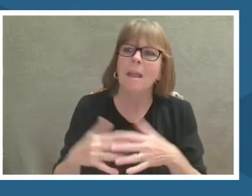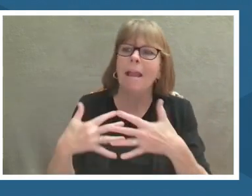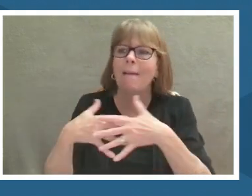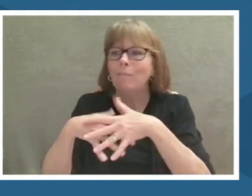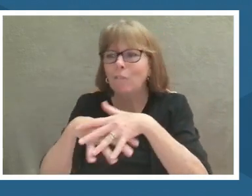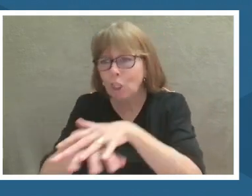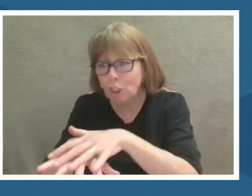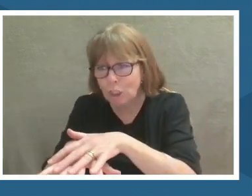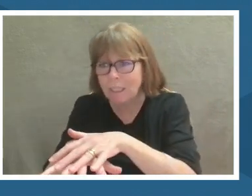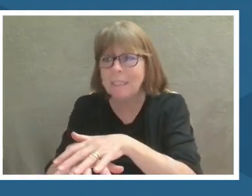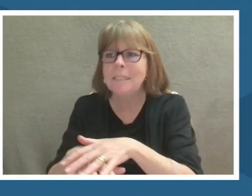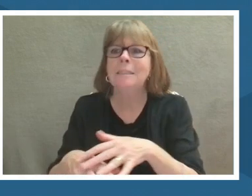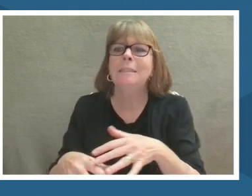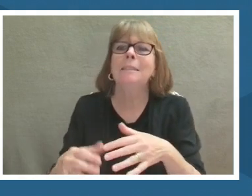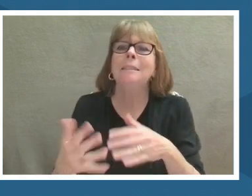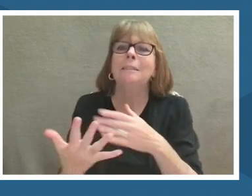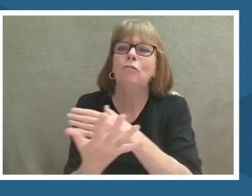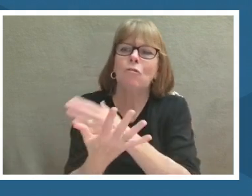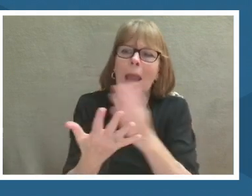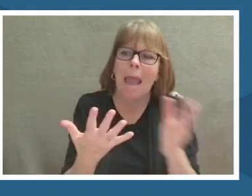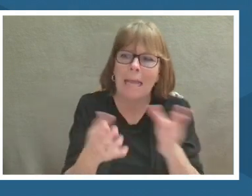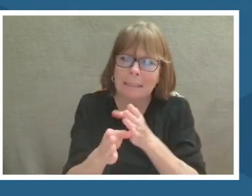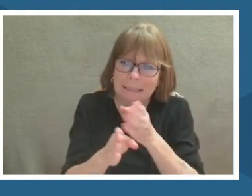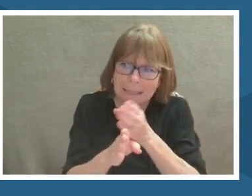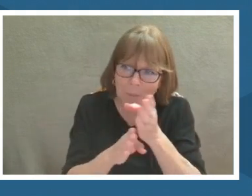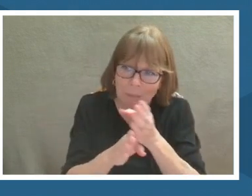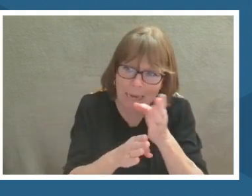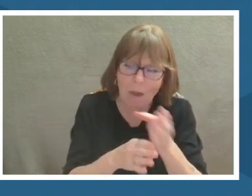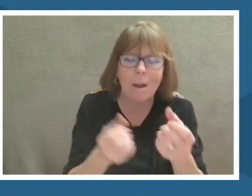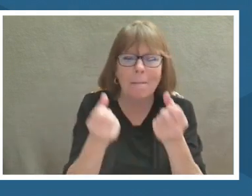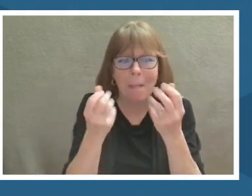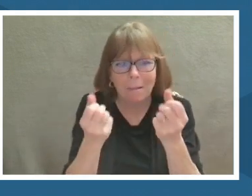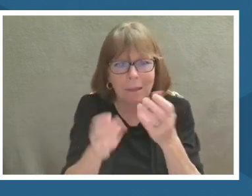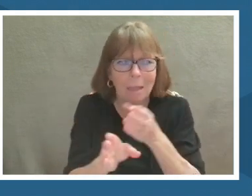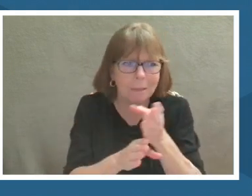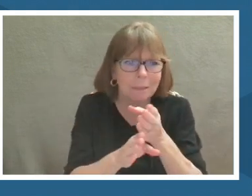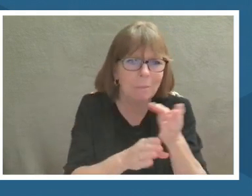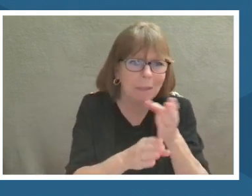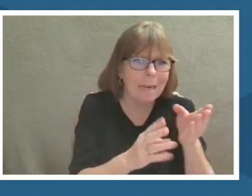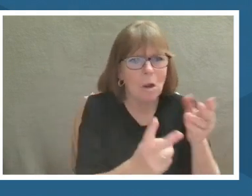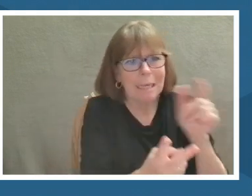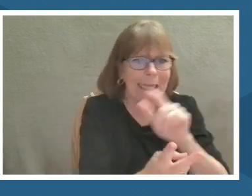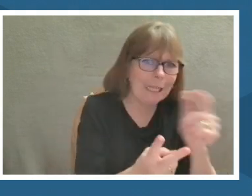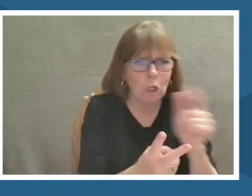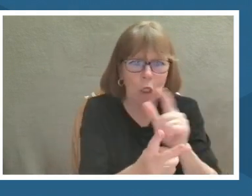multidisciplinary interdisciplinary